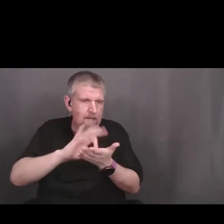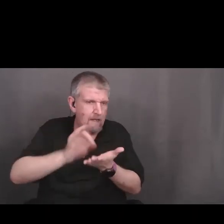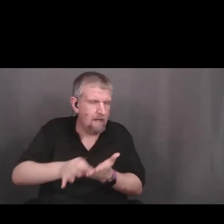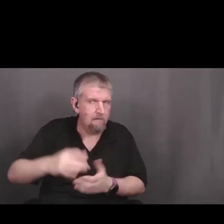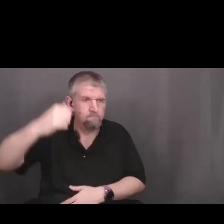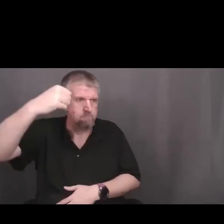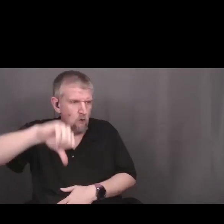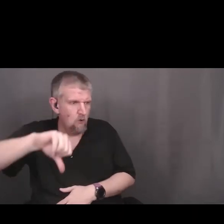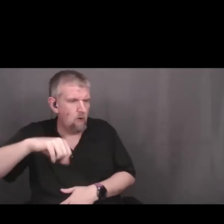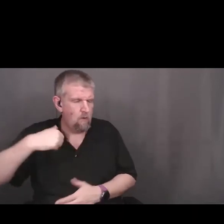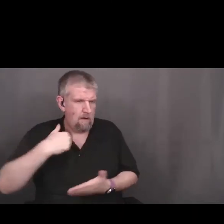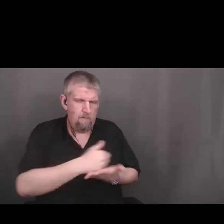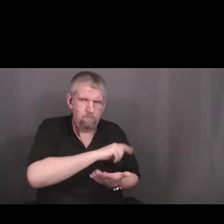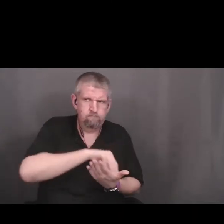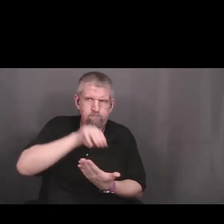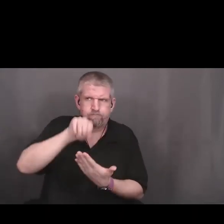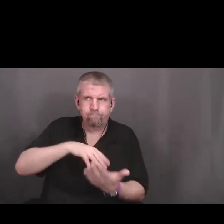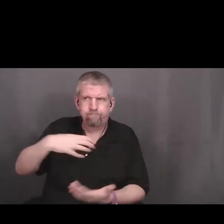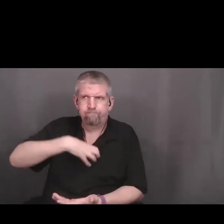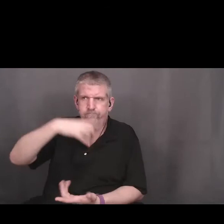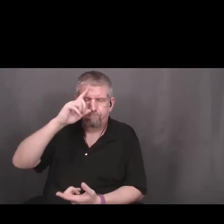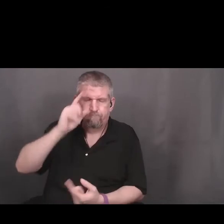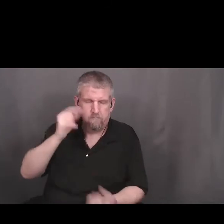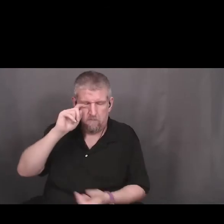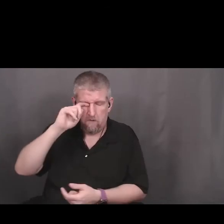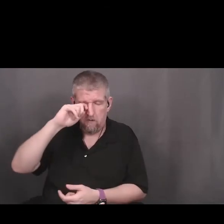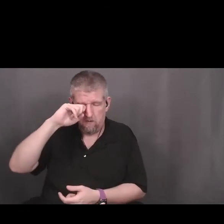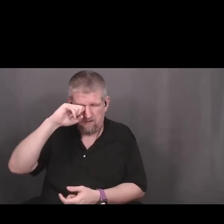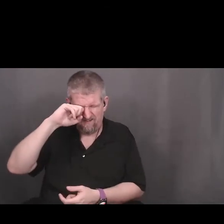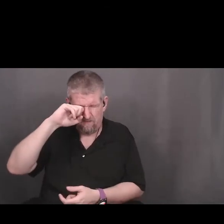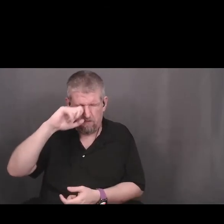let's say that you put in a request to get a new wheelchair,